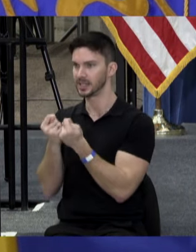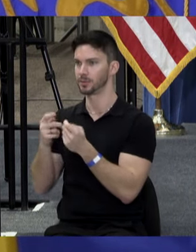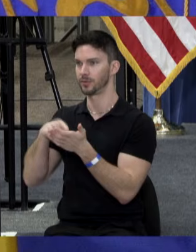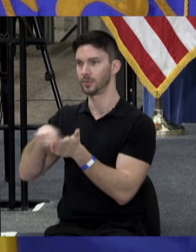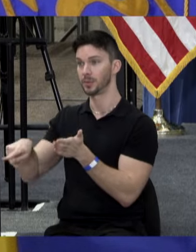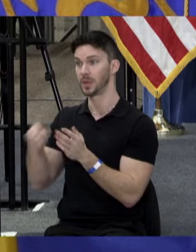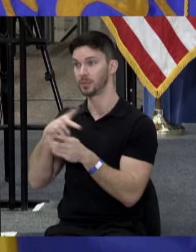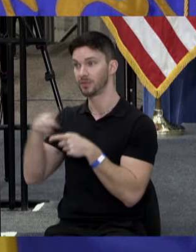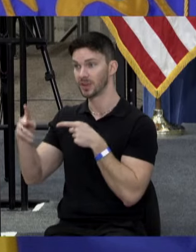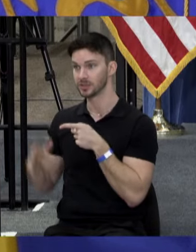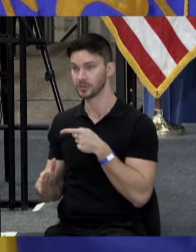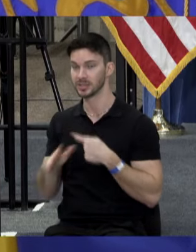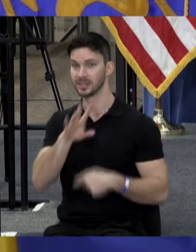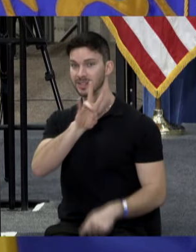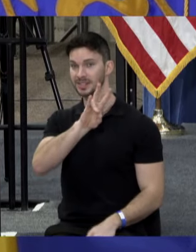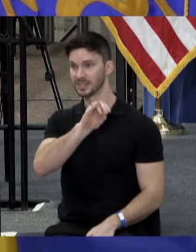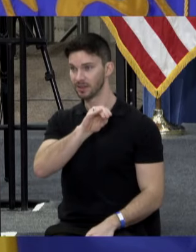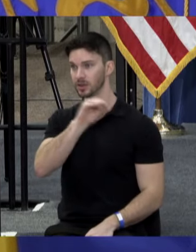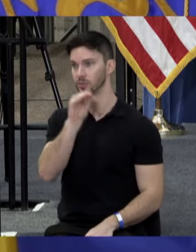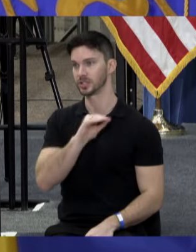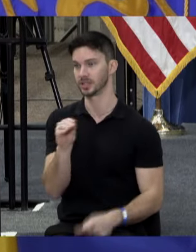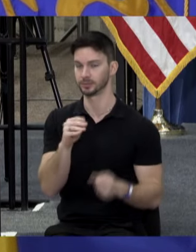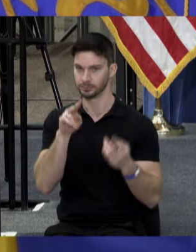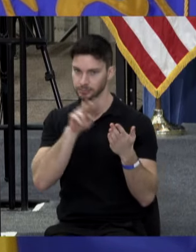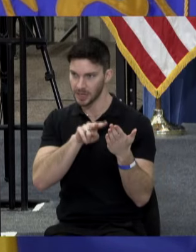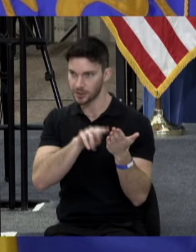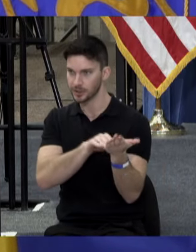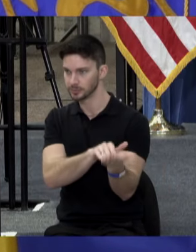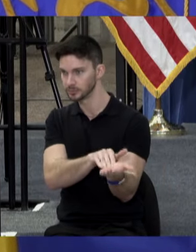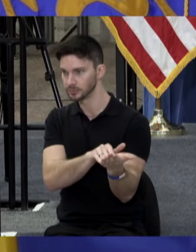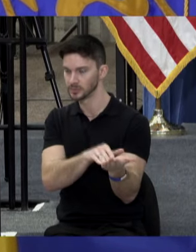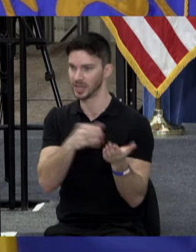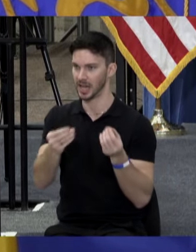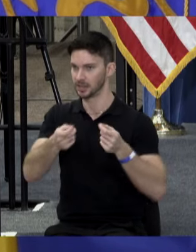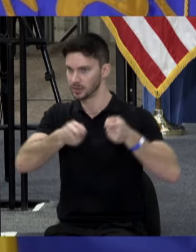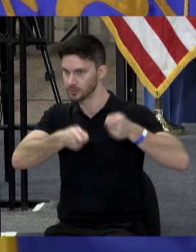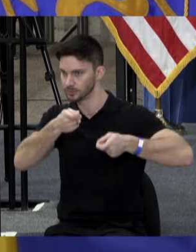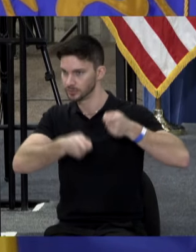their loved ones' health conditions and adjust care accordingly. Nearly two-thirds communicate